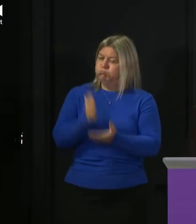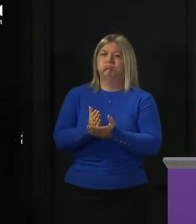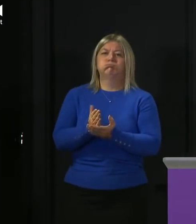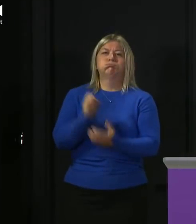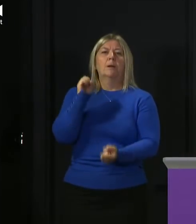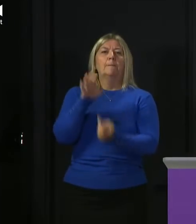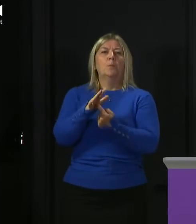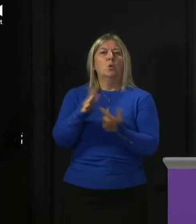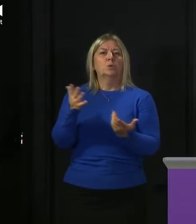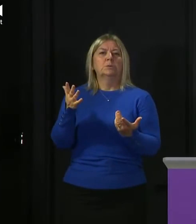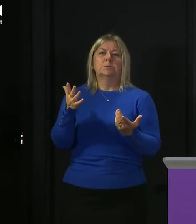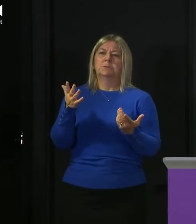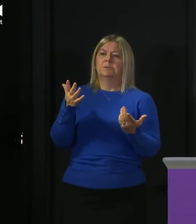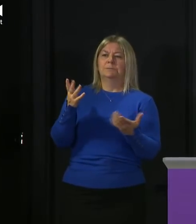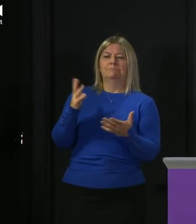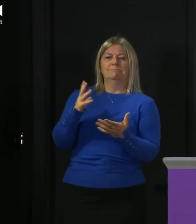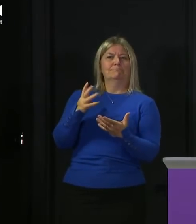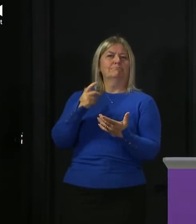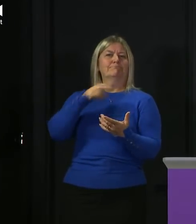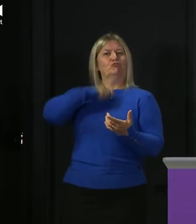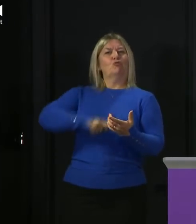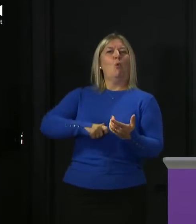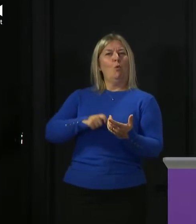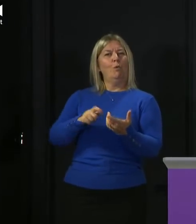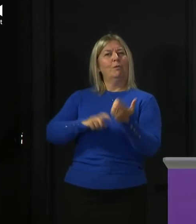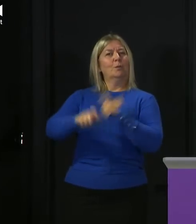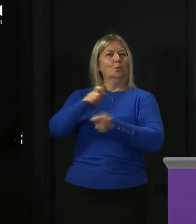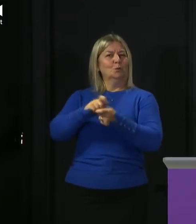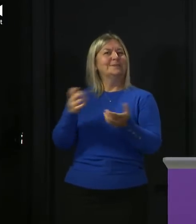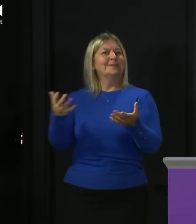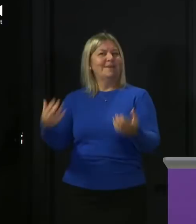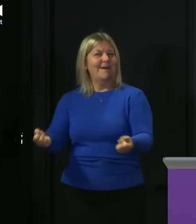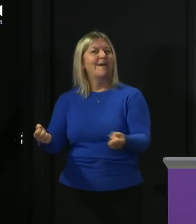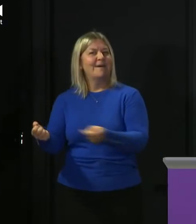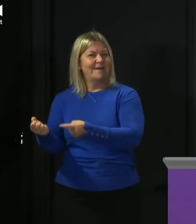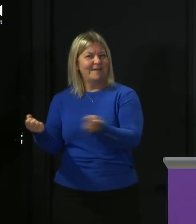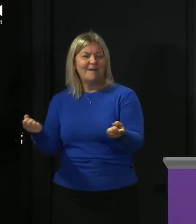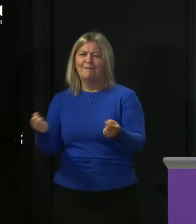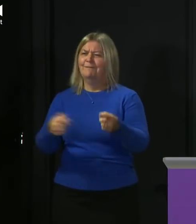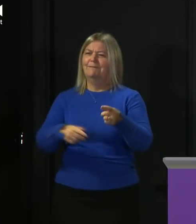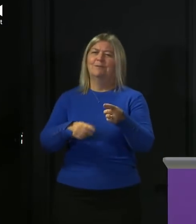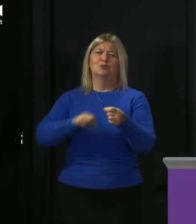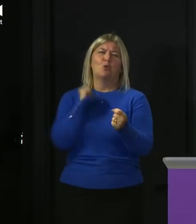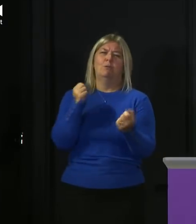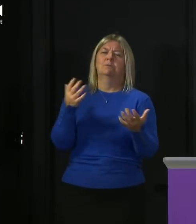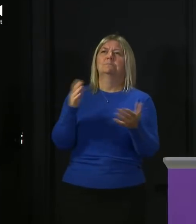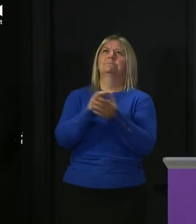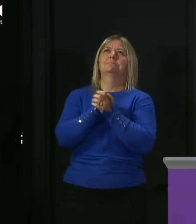Obviously football is a sport that many people in Scotland follow and are really passionate about,